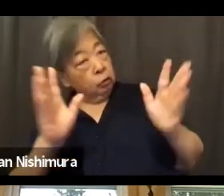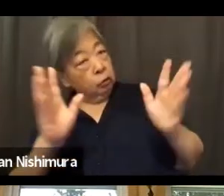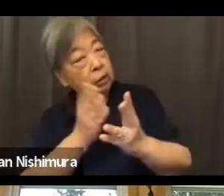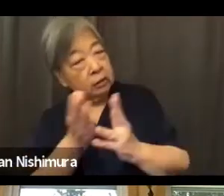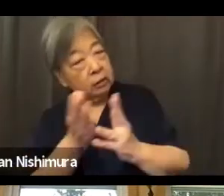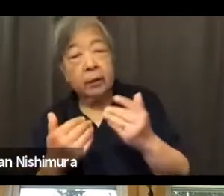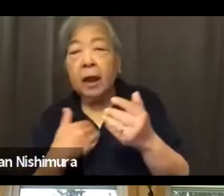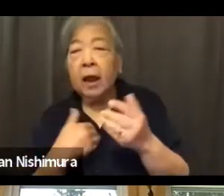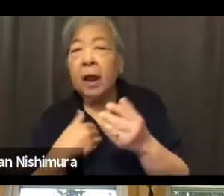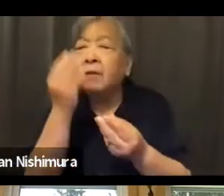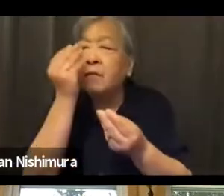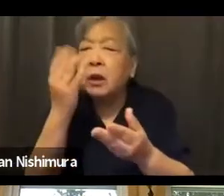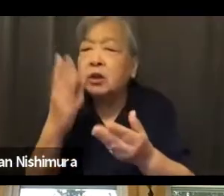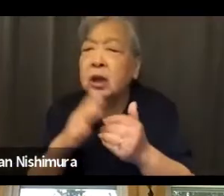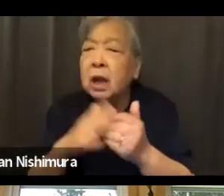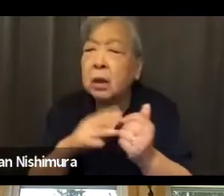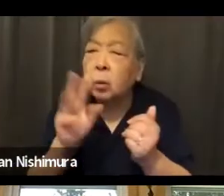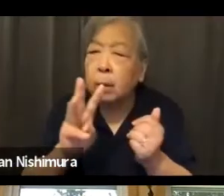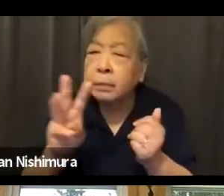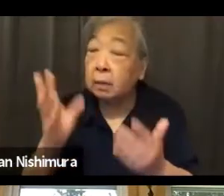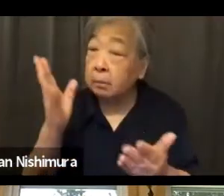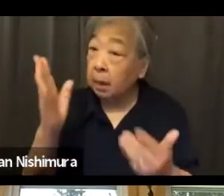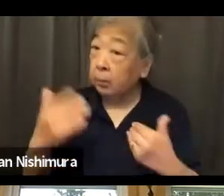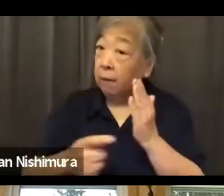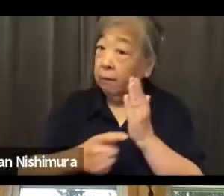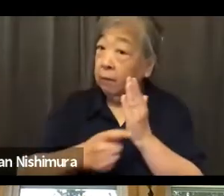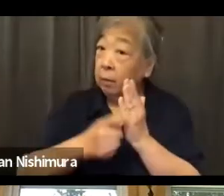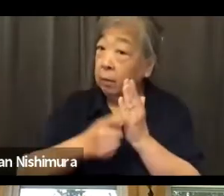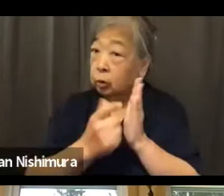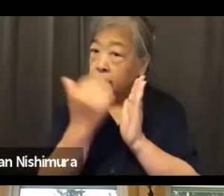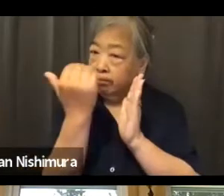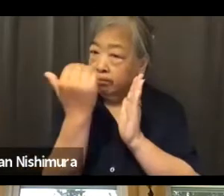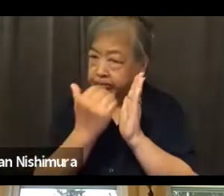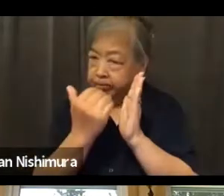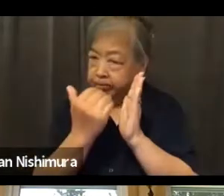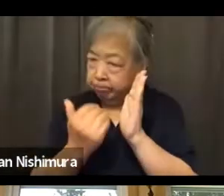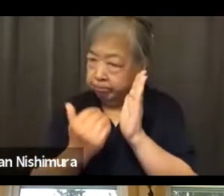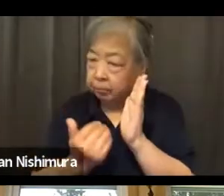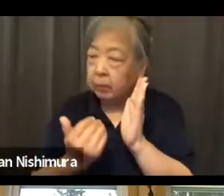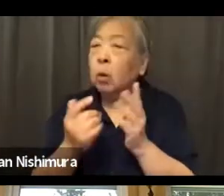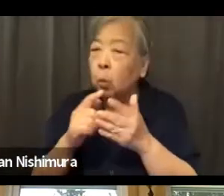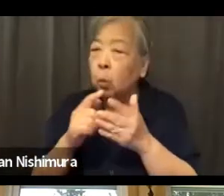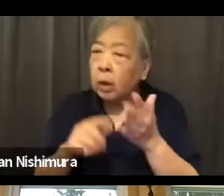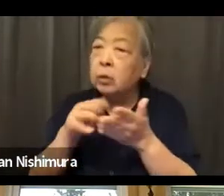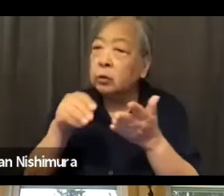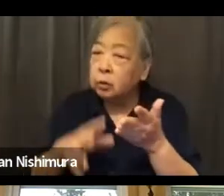Perhaps you have a brochure that outlines the steps the student would take that both